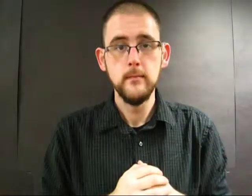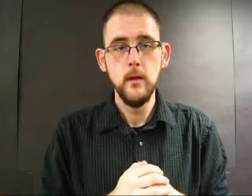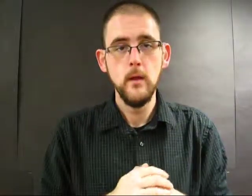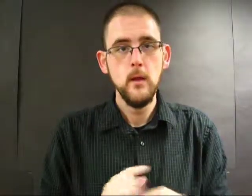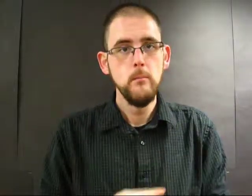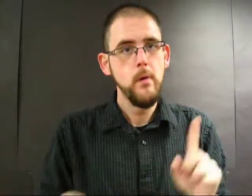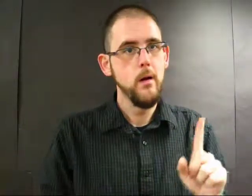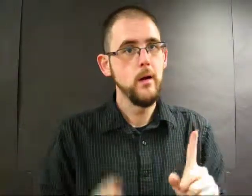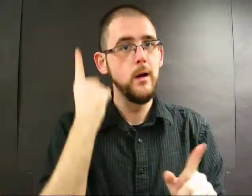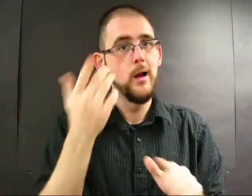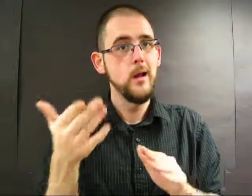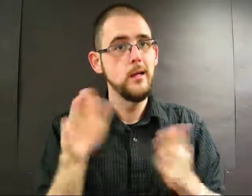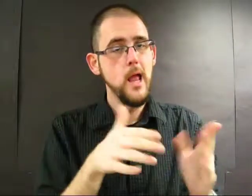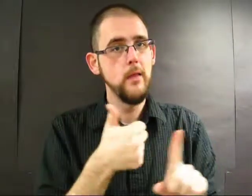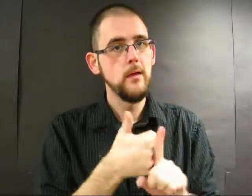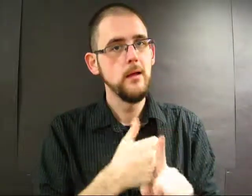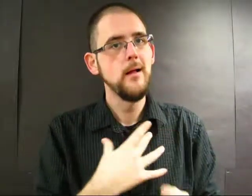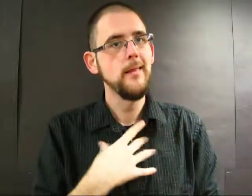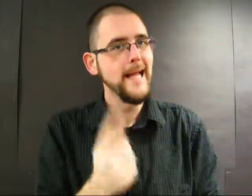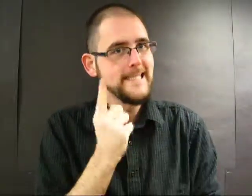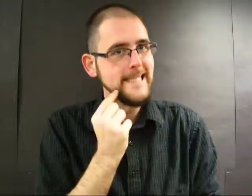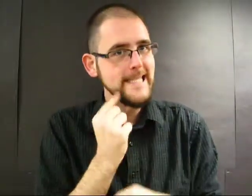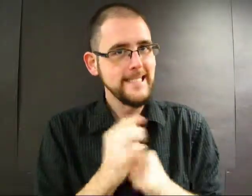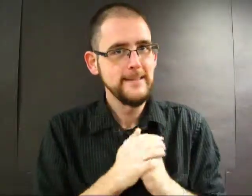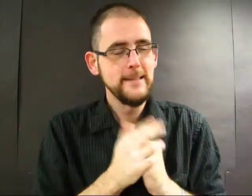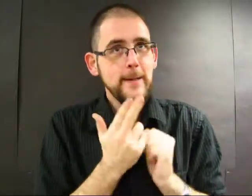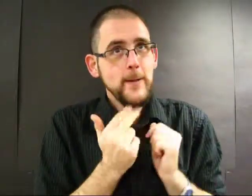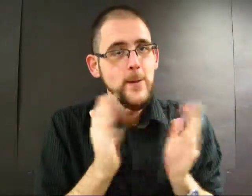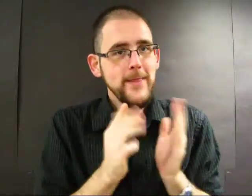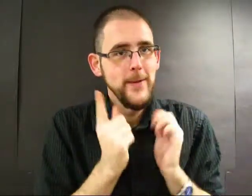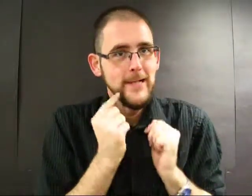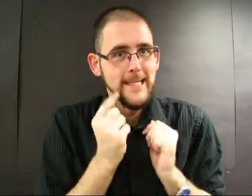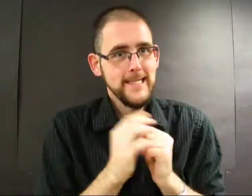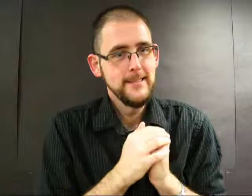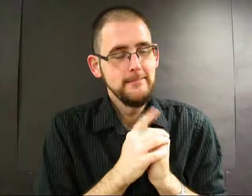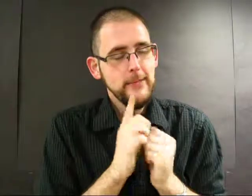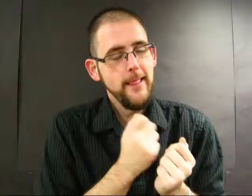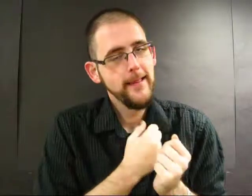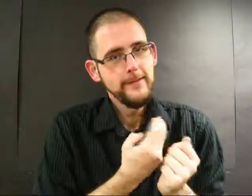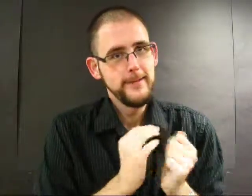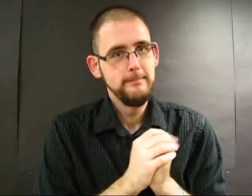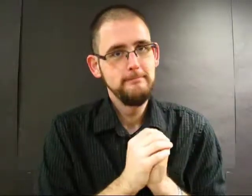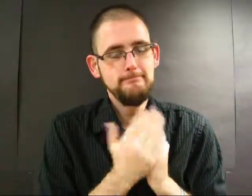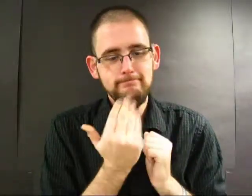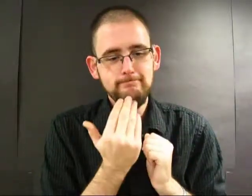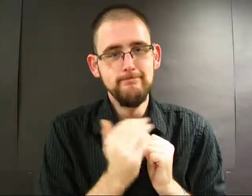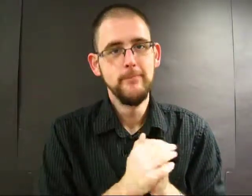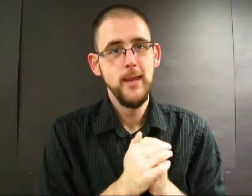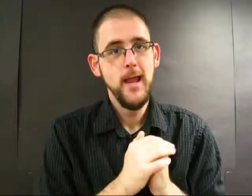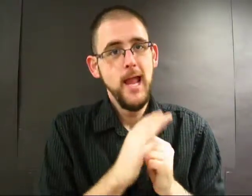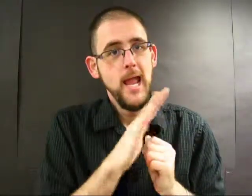But Death really likes kittens. Cute little kittens. He loves them.